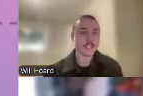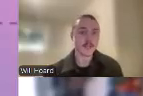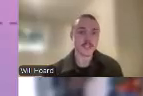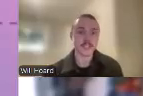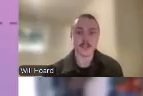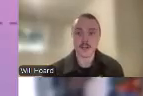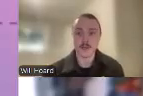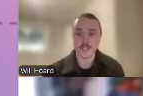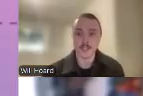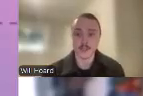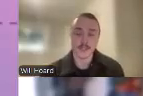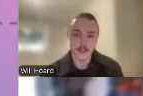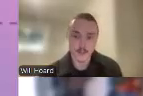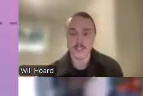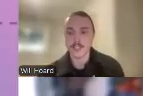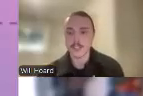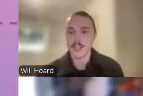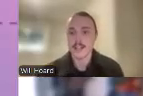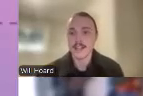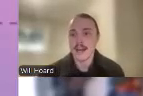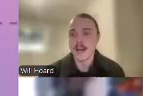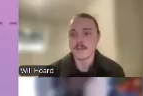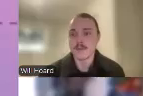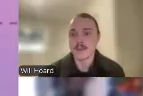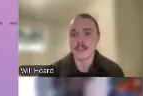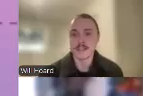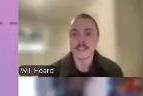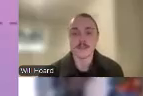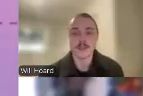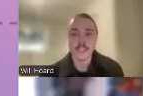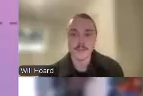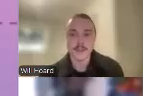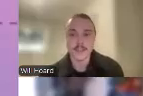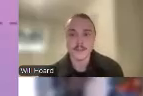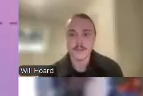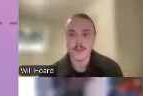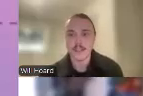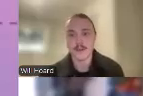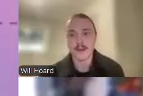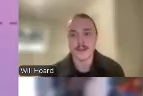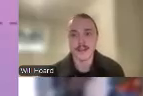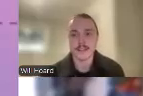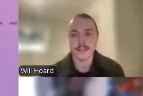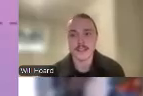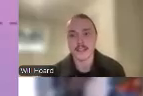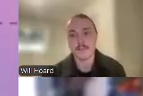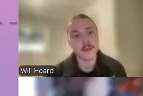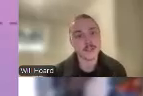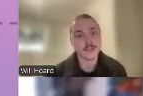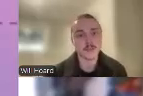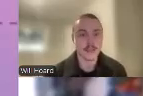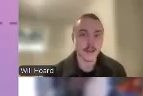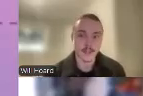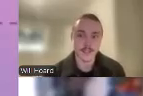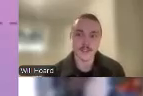especially in our research with the disability community. We think about it as, "Nothing about us without us."